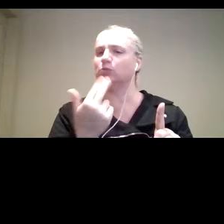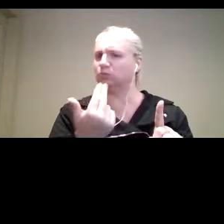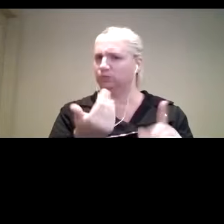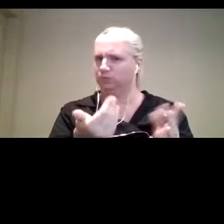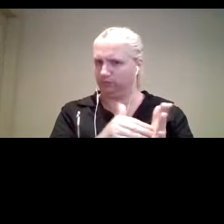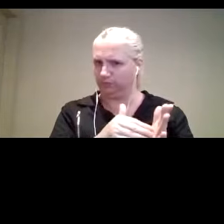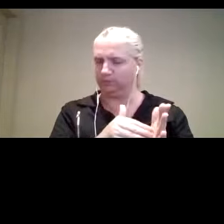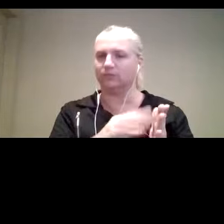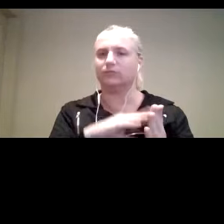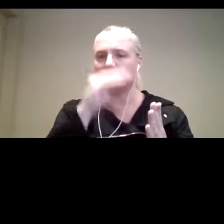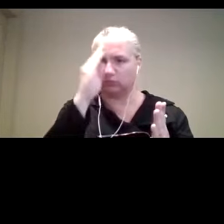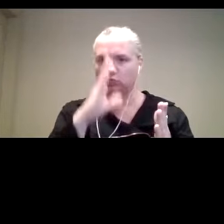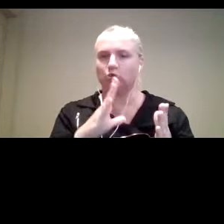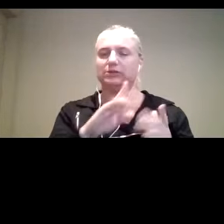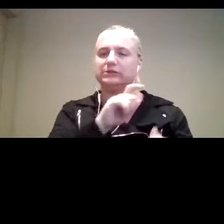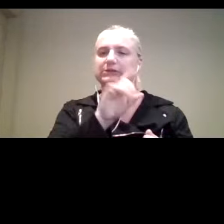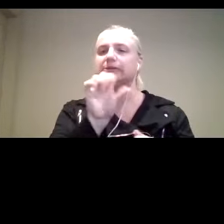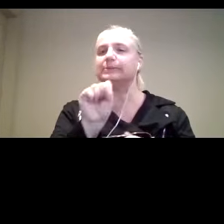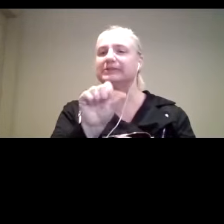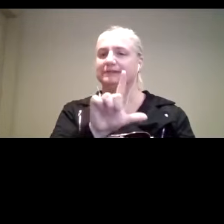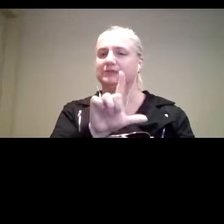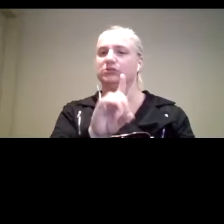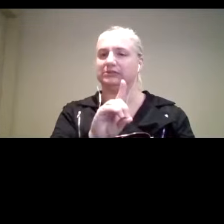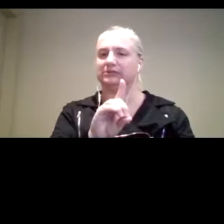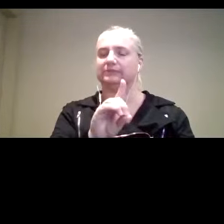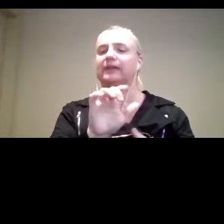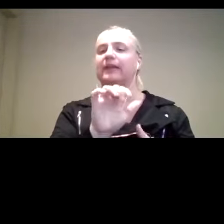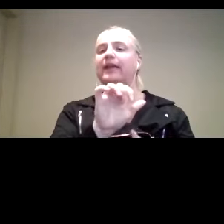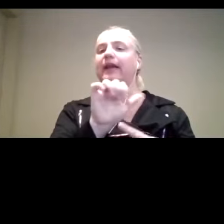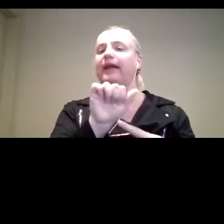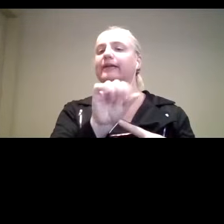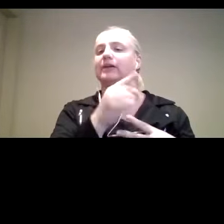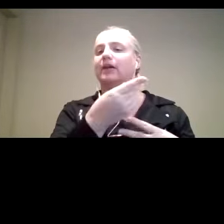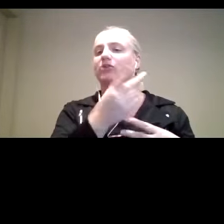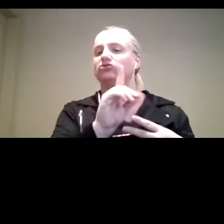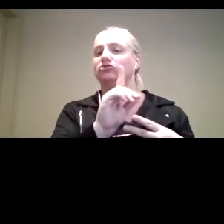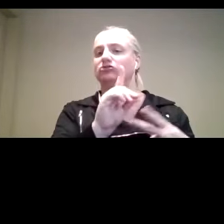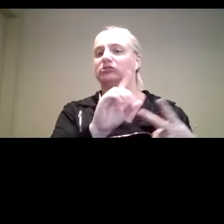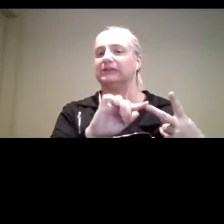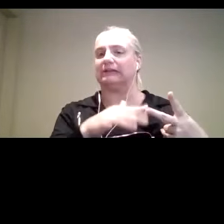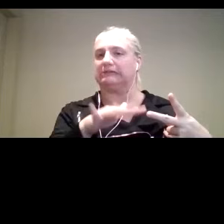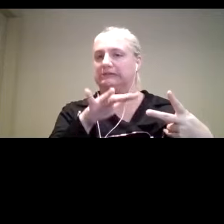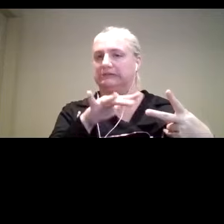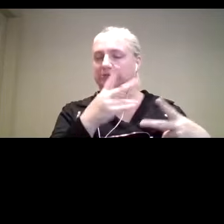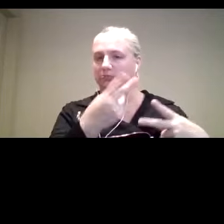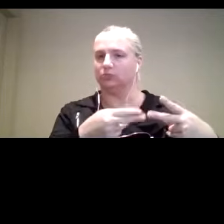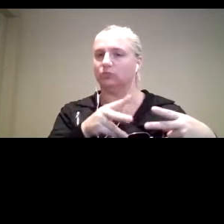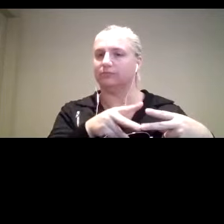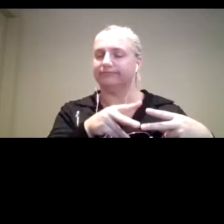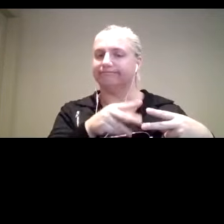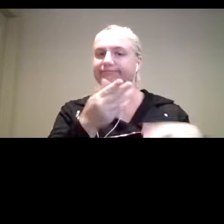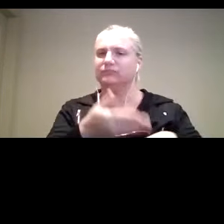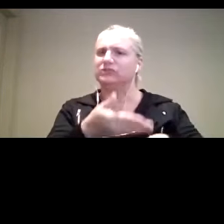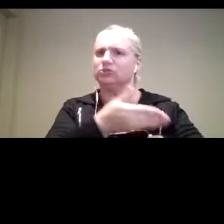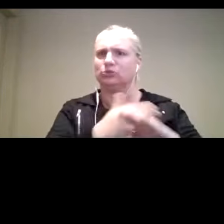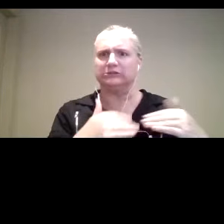with specific learning disability, ADHD, and anxiety. The student was having increasing anxiety,